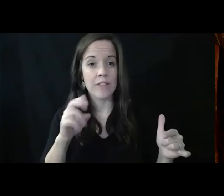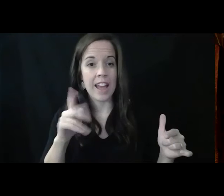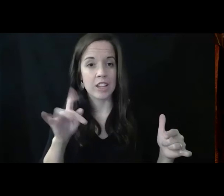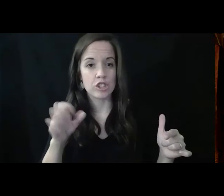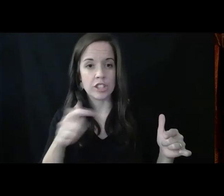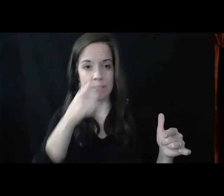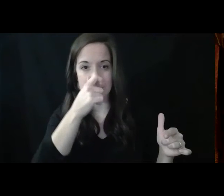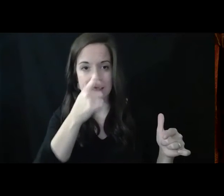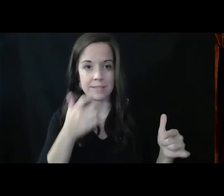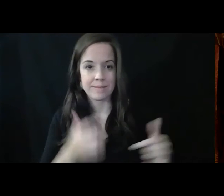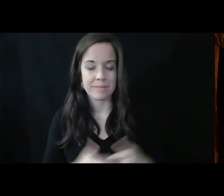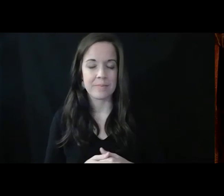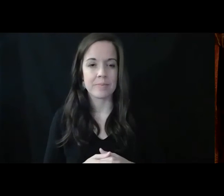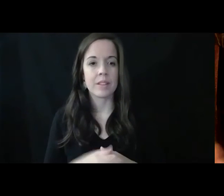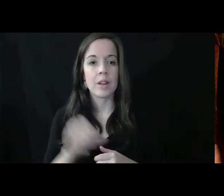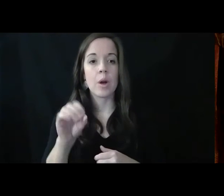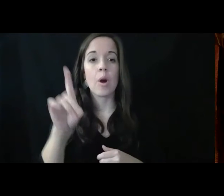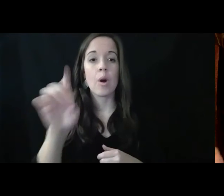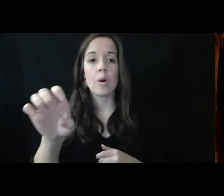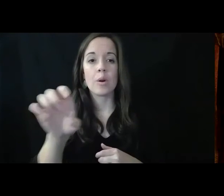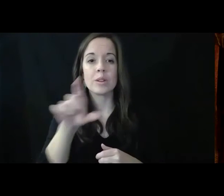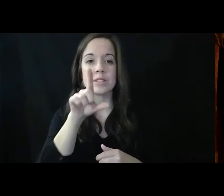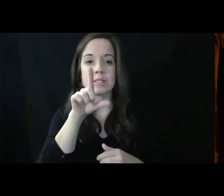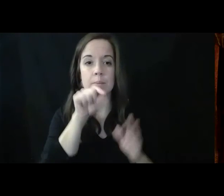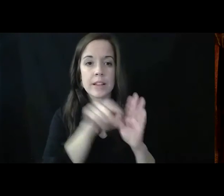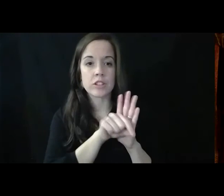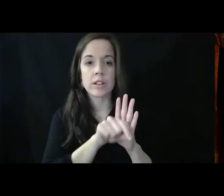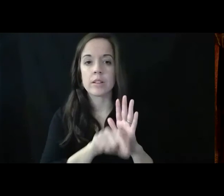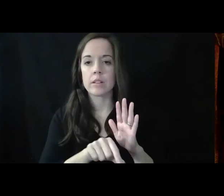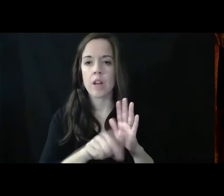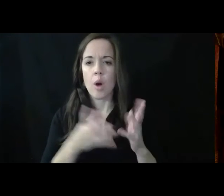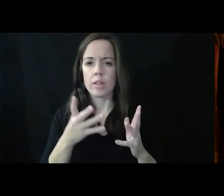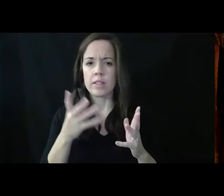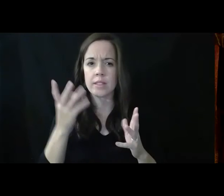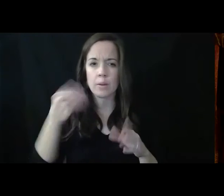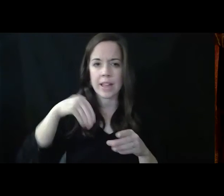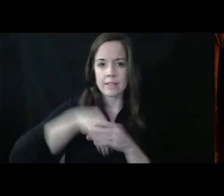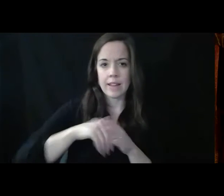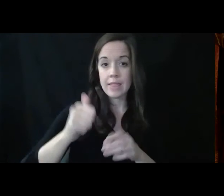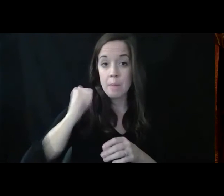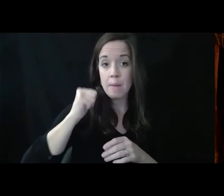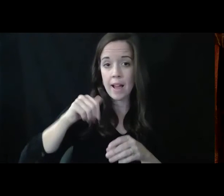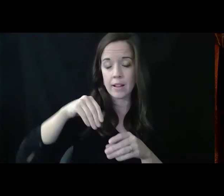Ode to the Peacock Oh, and the handkerchiefs were worn in the back of your pants so if you wore it on one side of